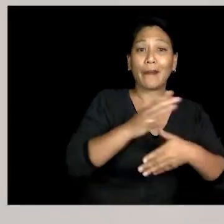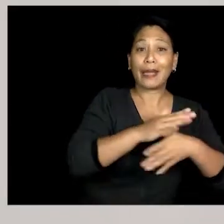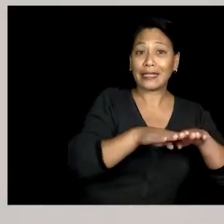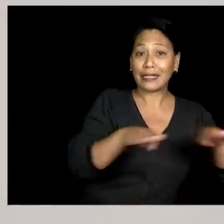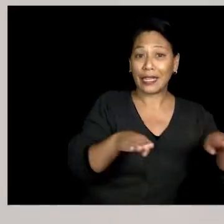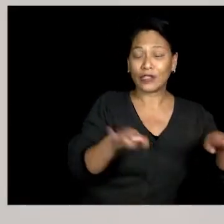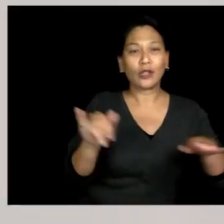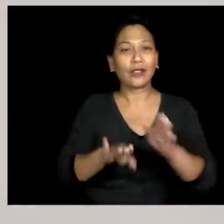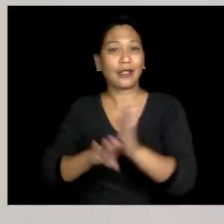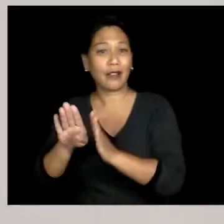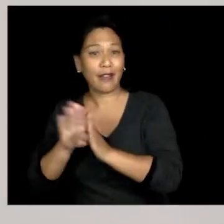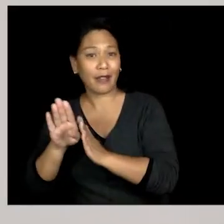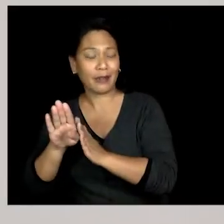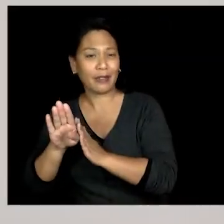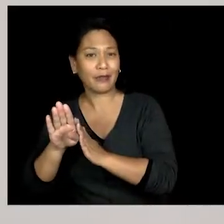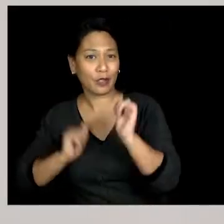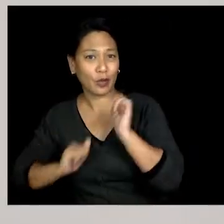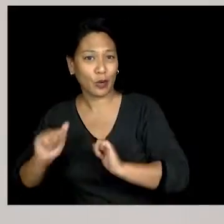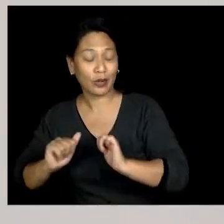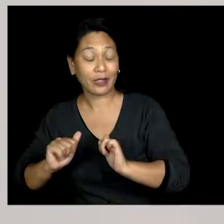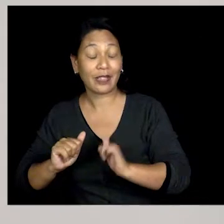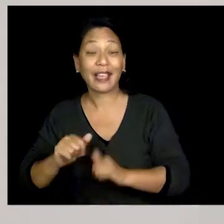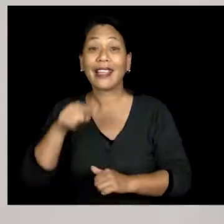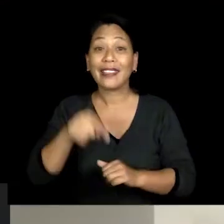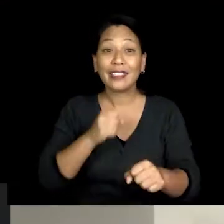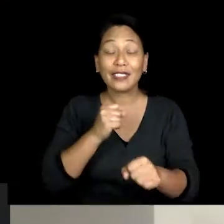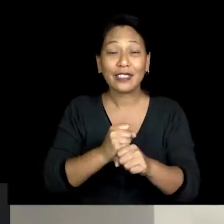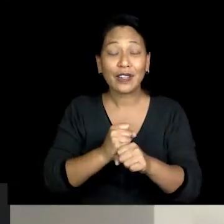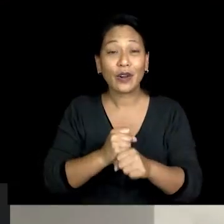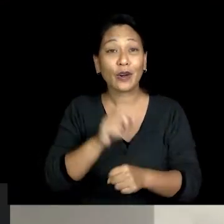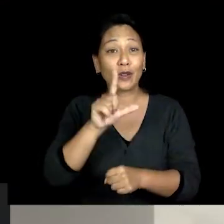of new plays. This year, we are thrilled to share that our 2022